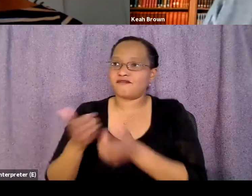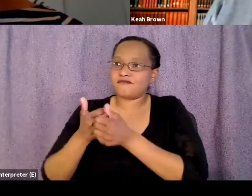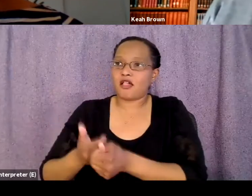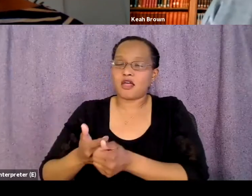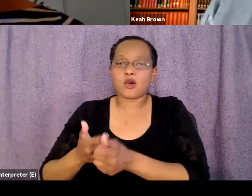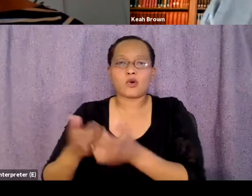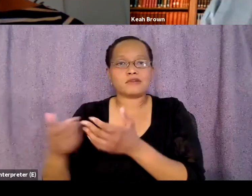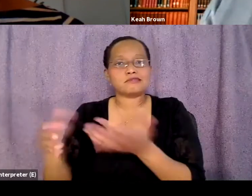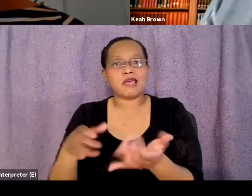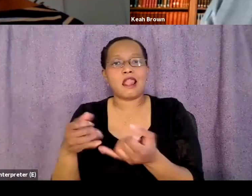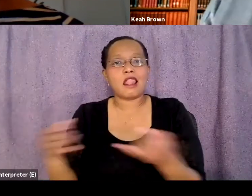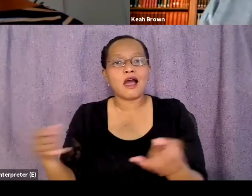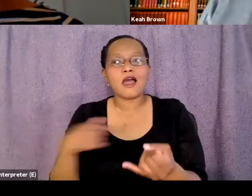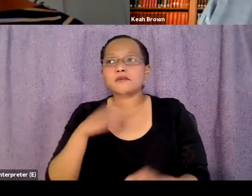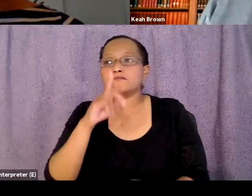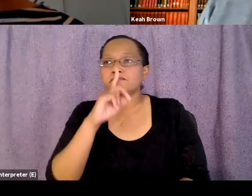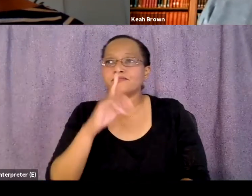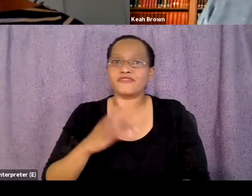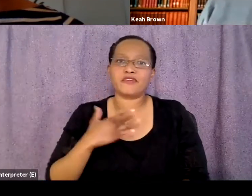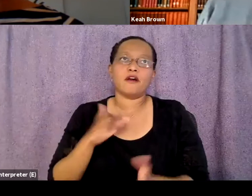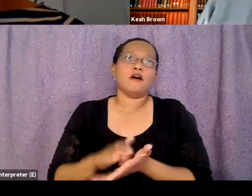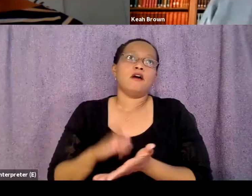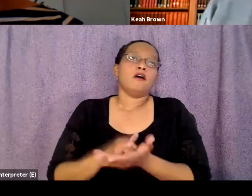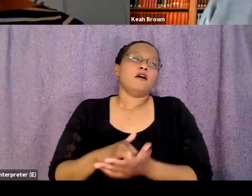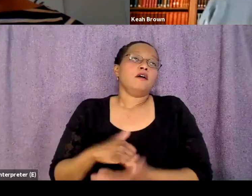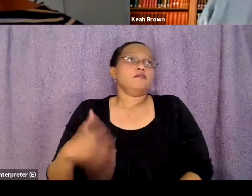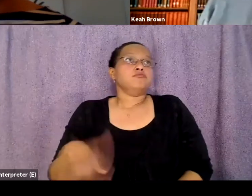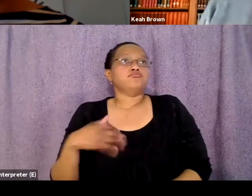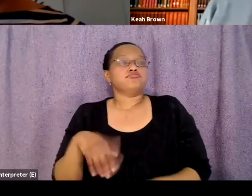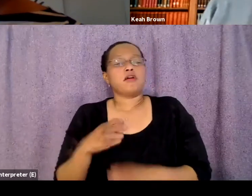Keah Brown: Like it was nearly impossible, you know it helps a lot to with.